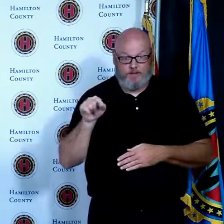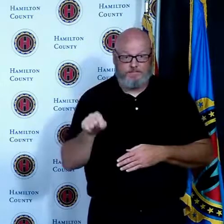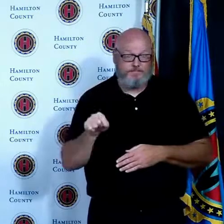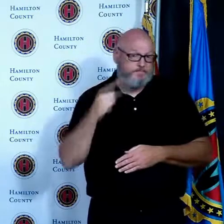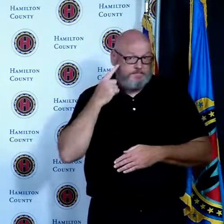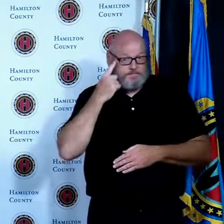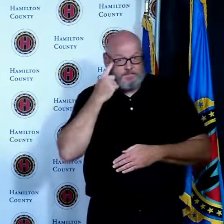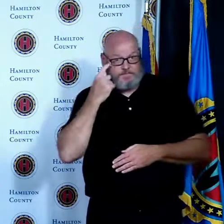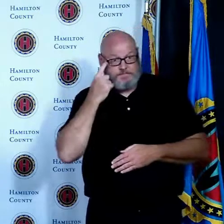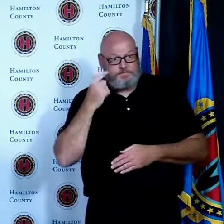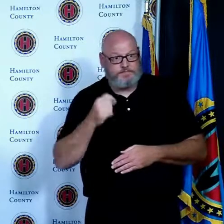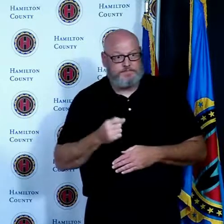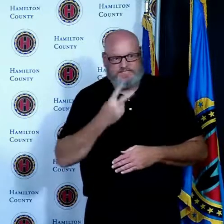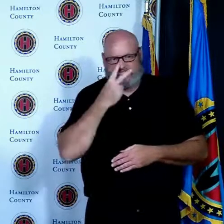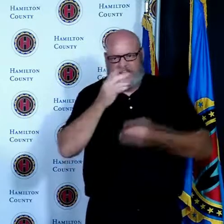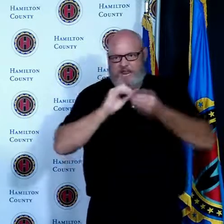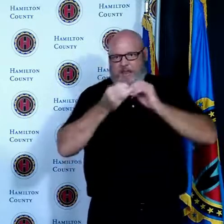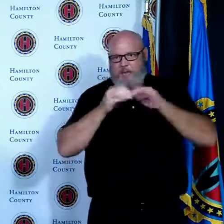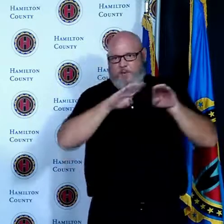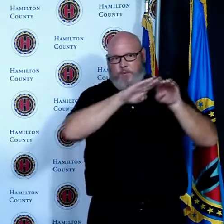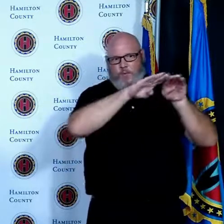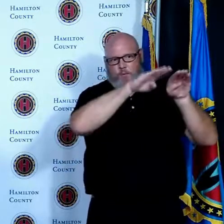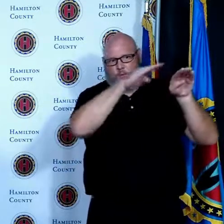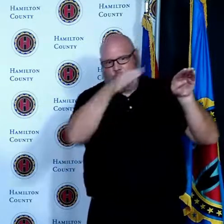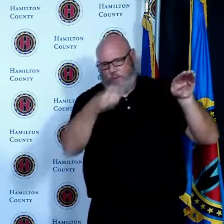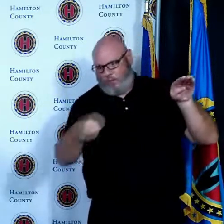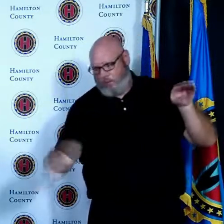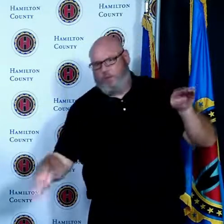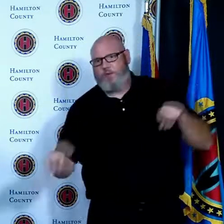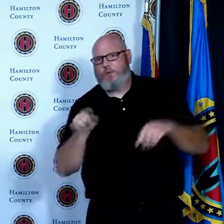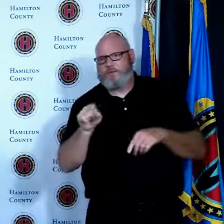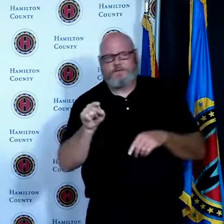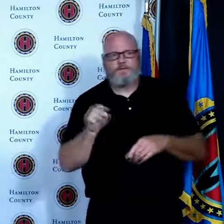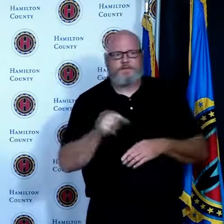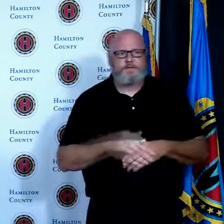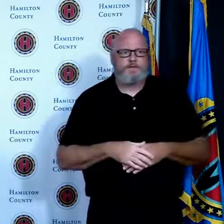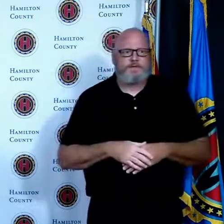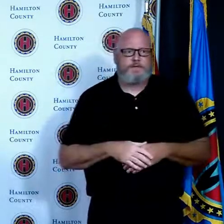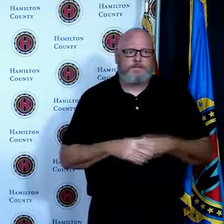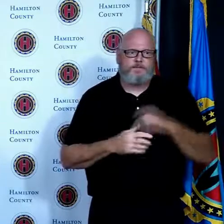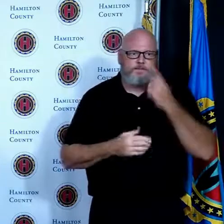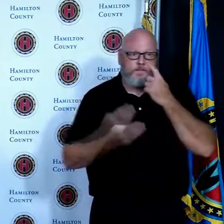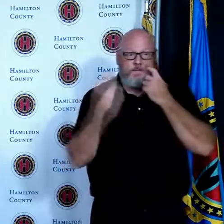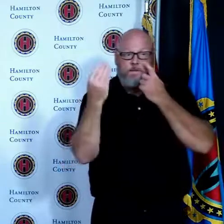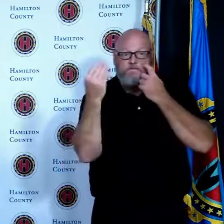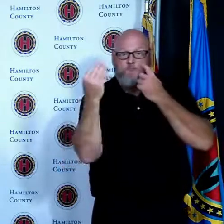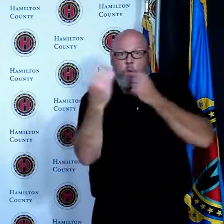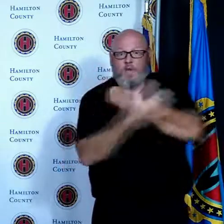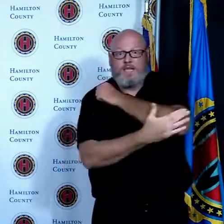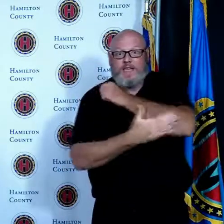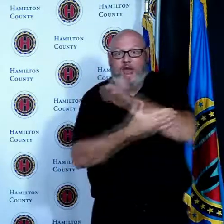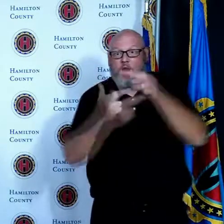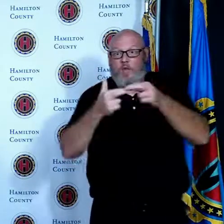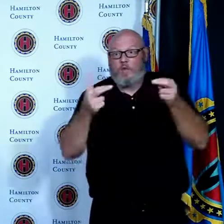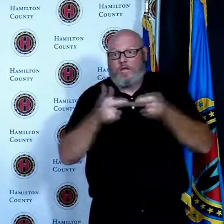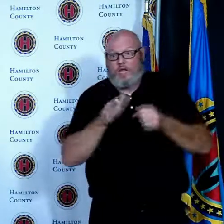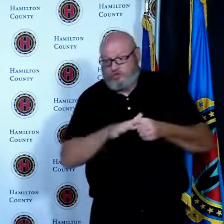when you look at the region the 14 county region which uses many of our hospital systems we see the cases still elevated but they